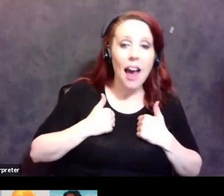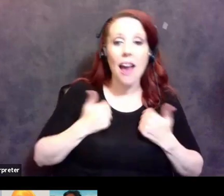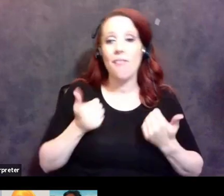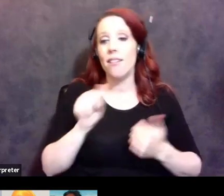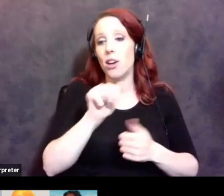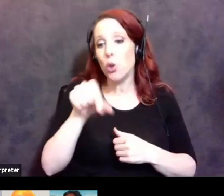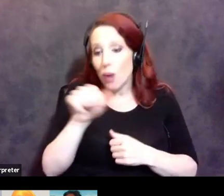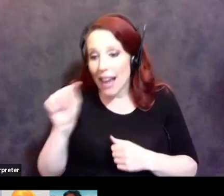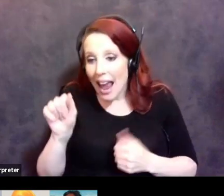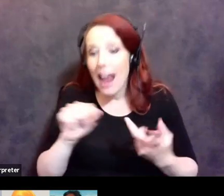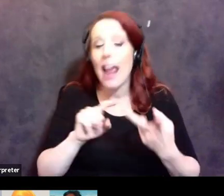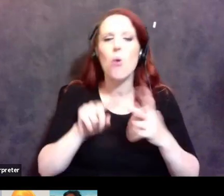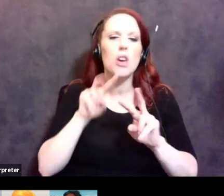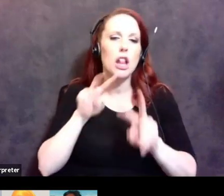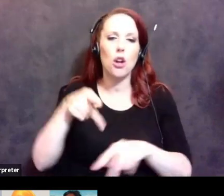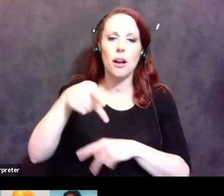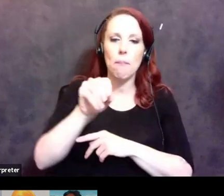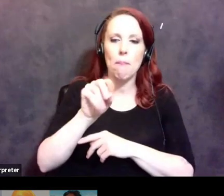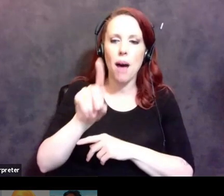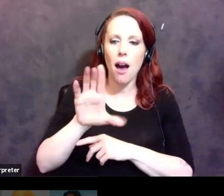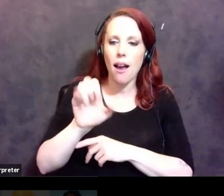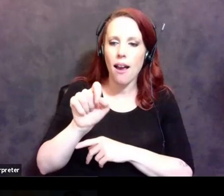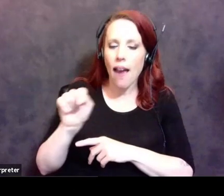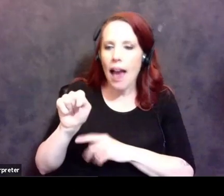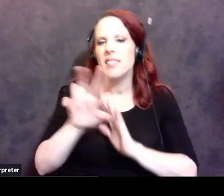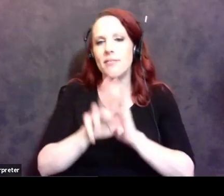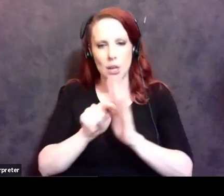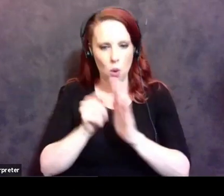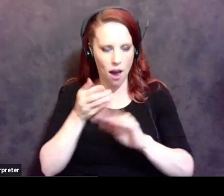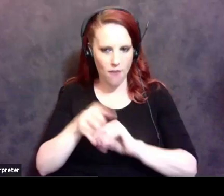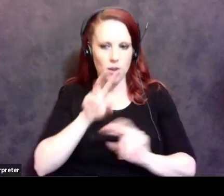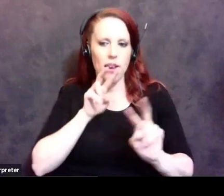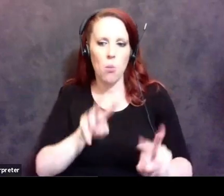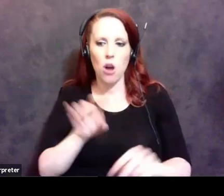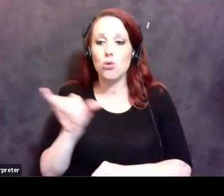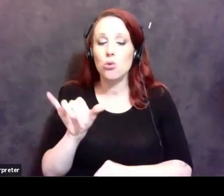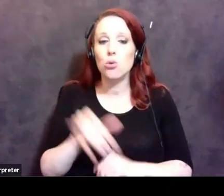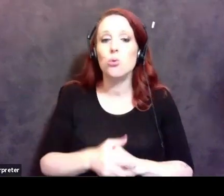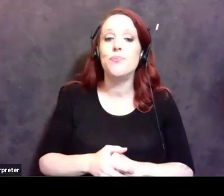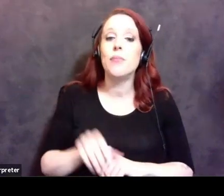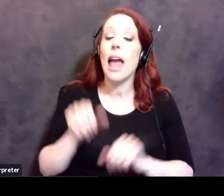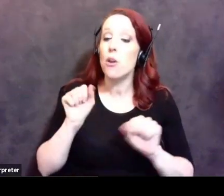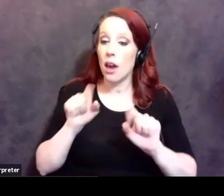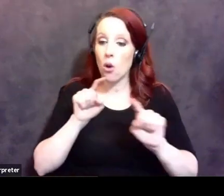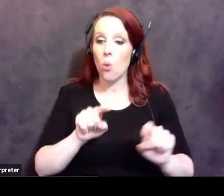and you can also catch the podcast and video afterwards. You can stay in the loop by going to changecatalyst.co